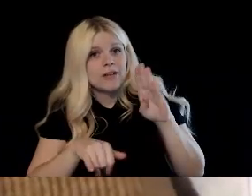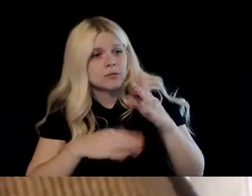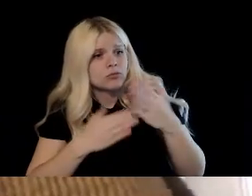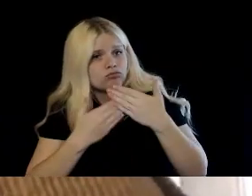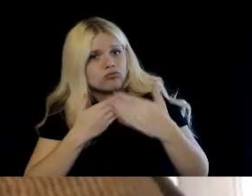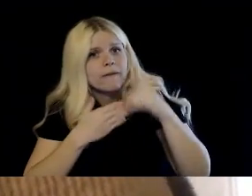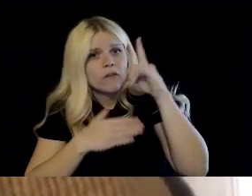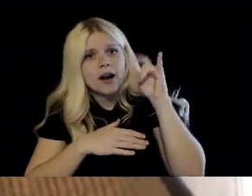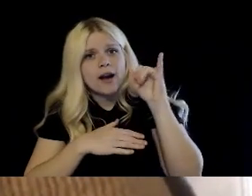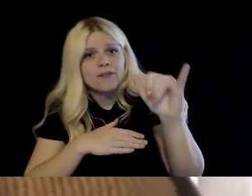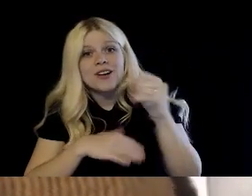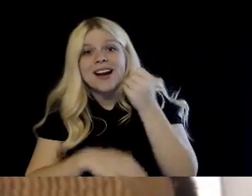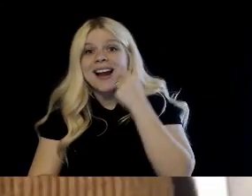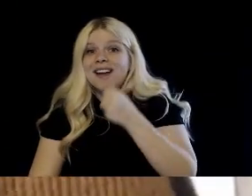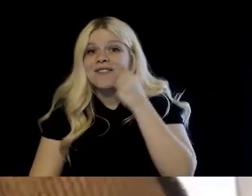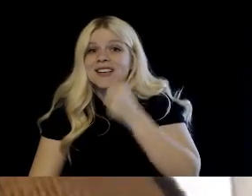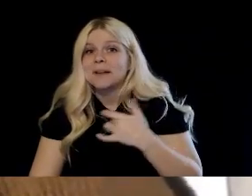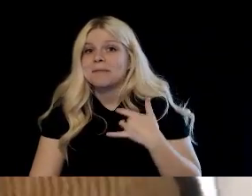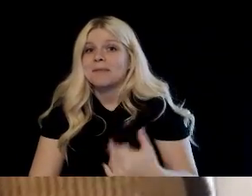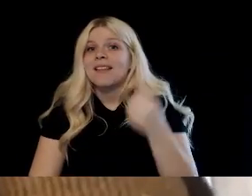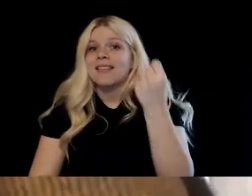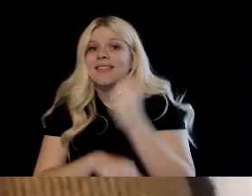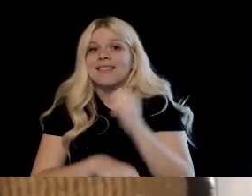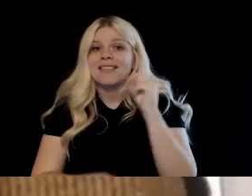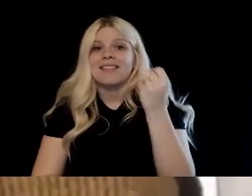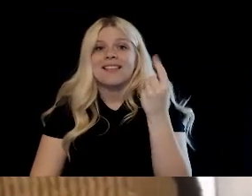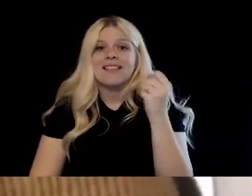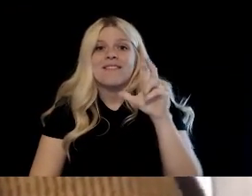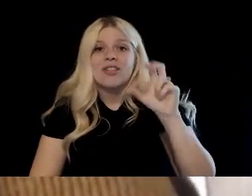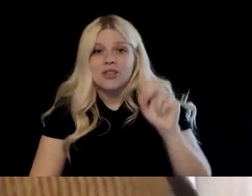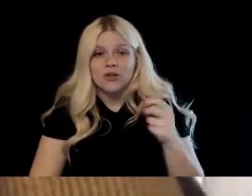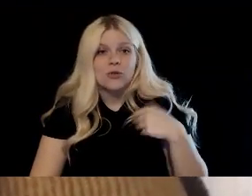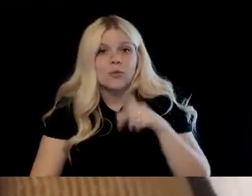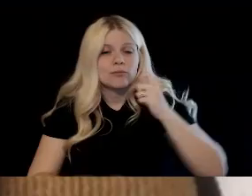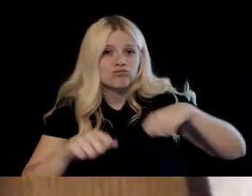day, at 11:30. Because we want to bring the zoo to you while we're closed. So you